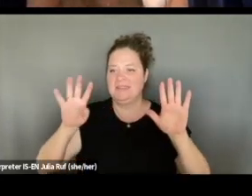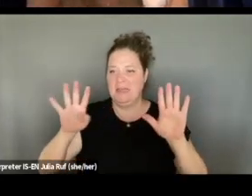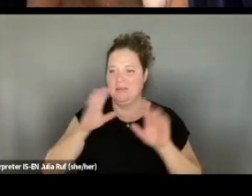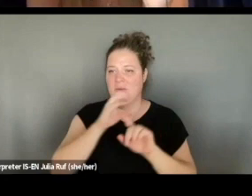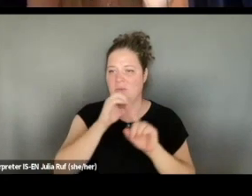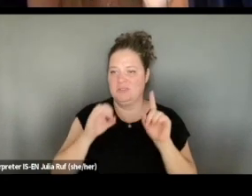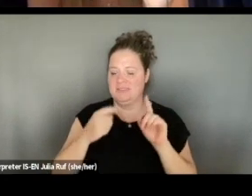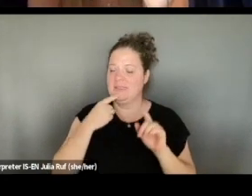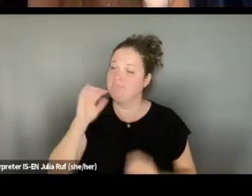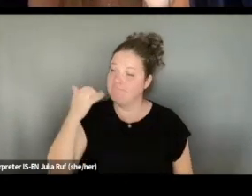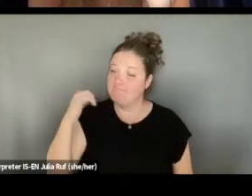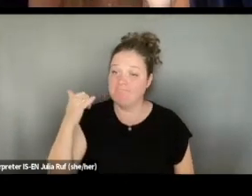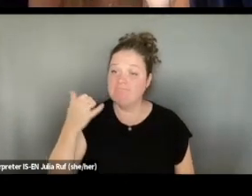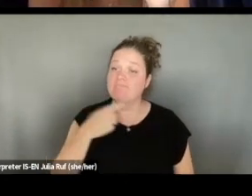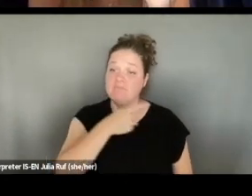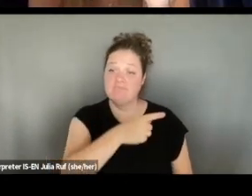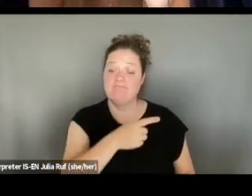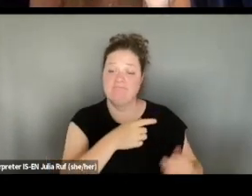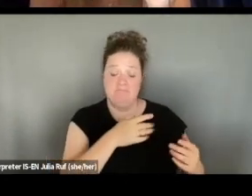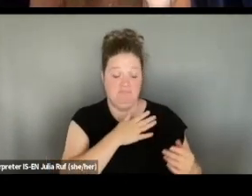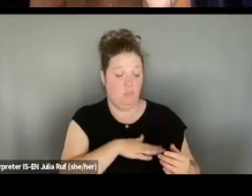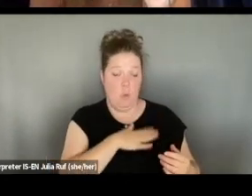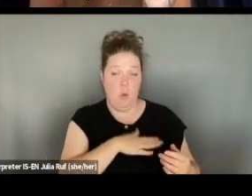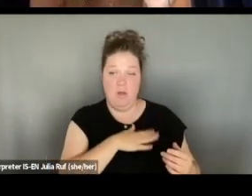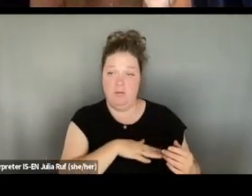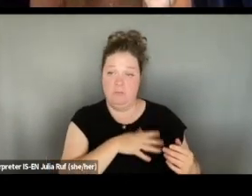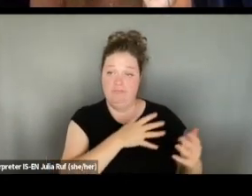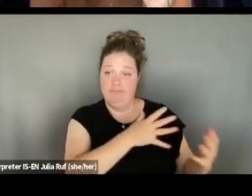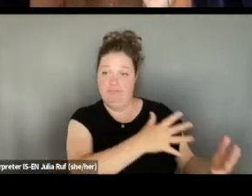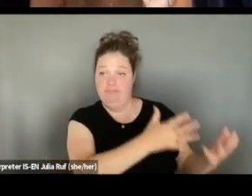ing this material in your training offer. So, that's very positive. Thank